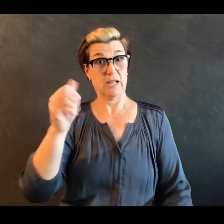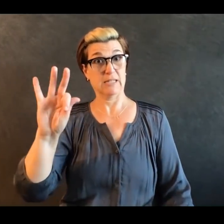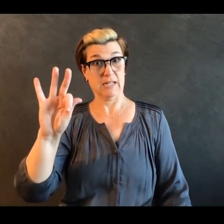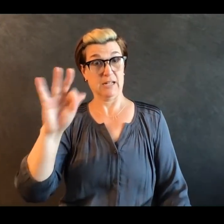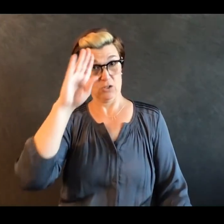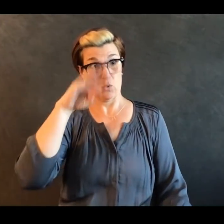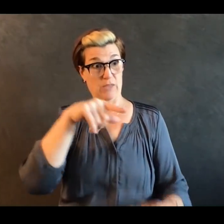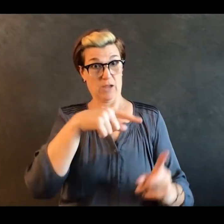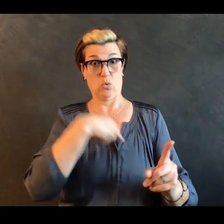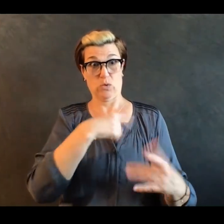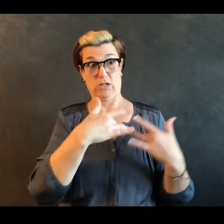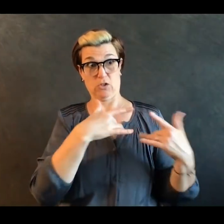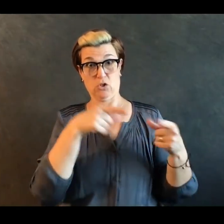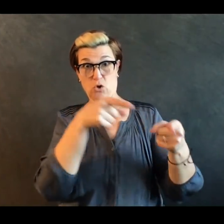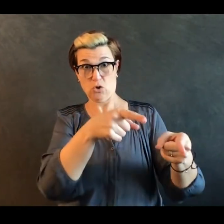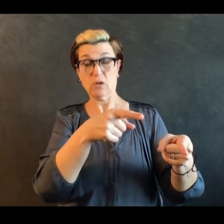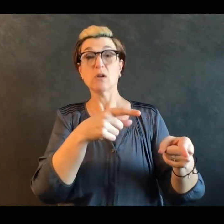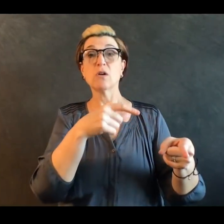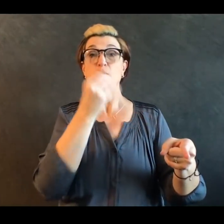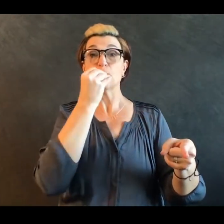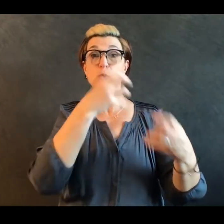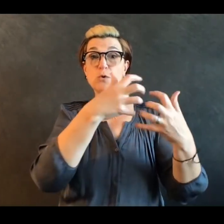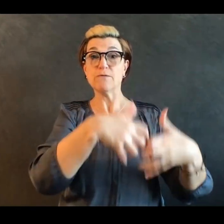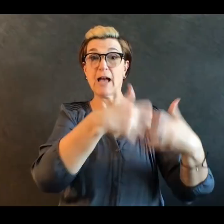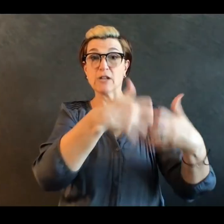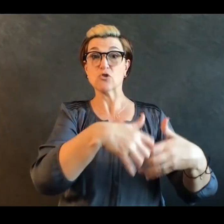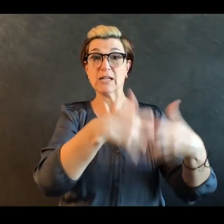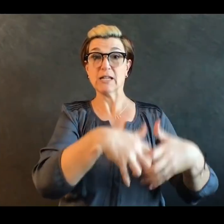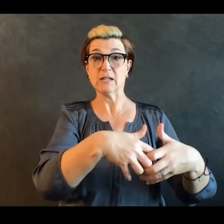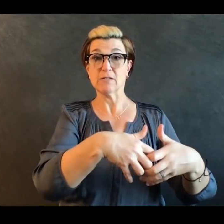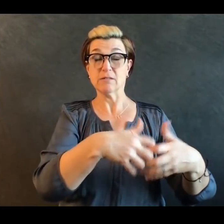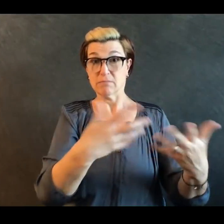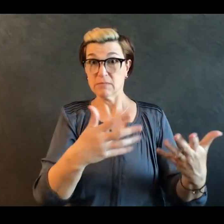Americans who be may be worried about access to good food because of this I